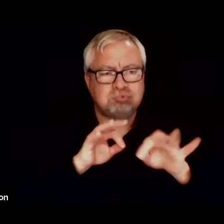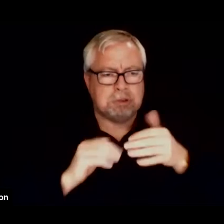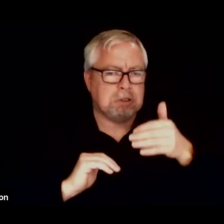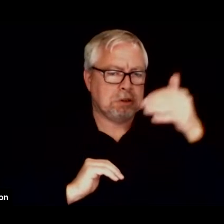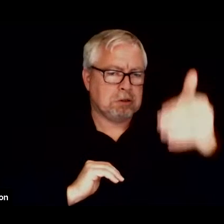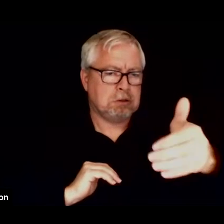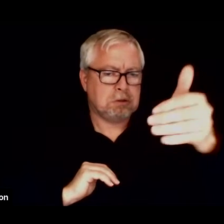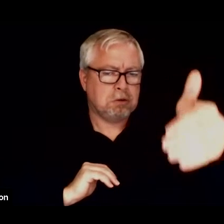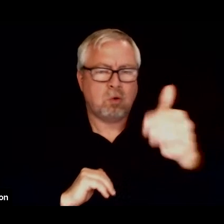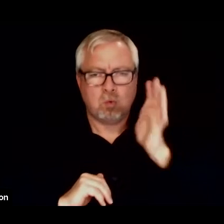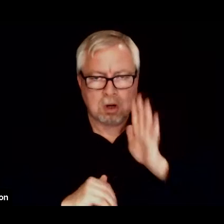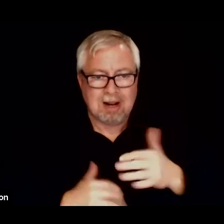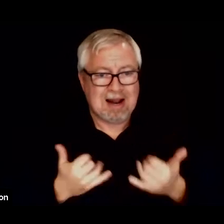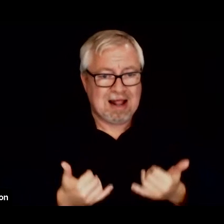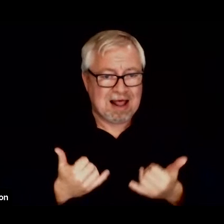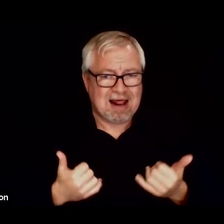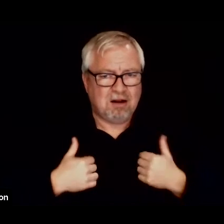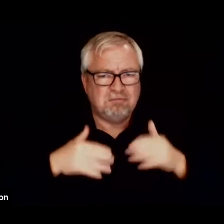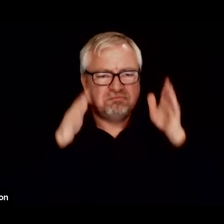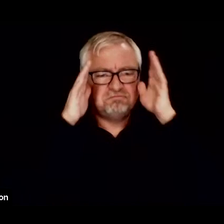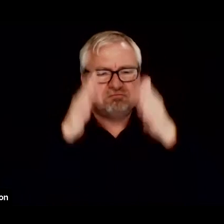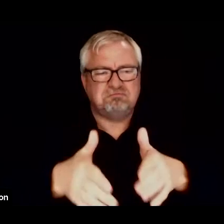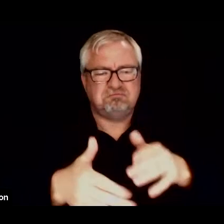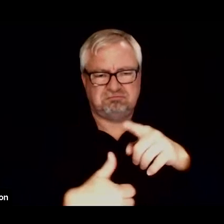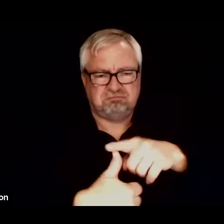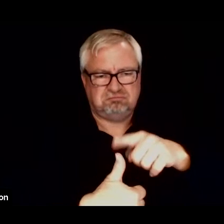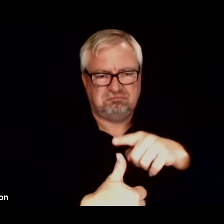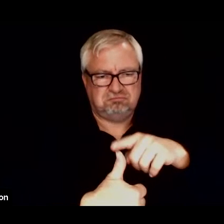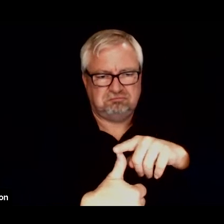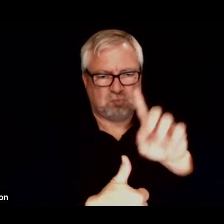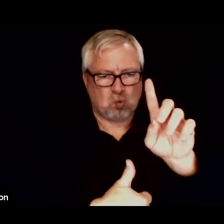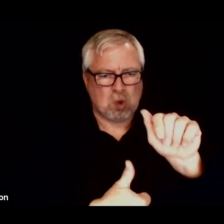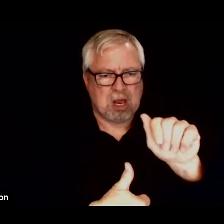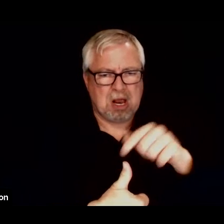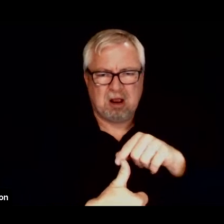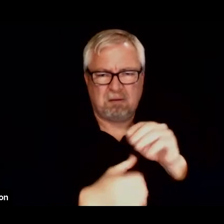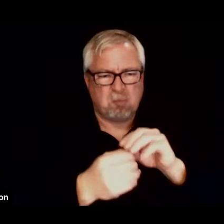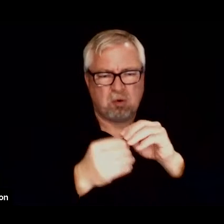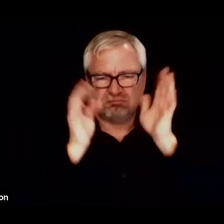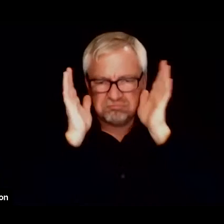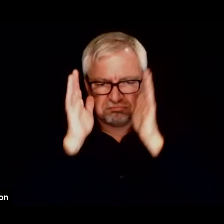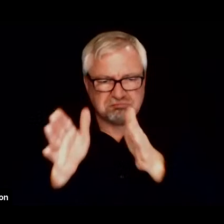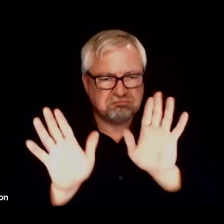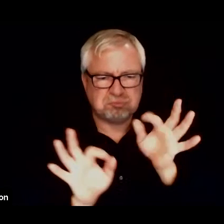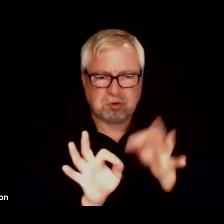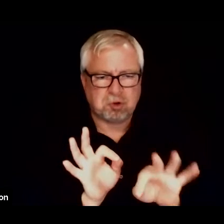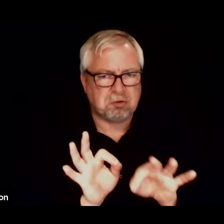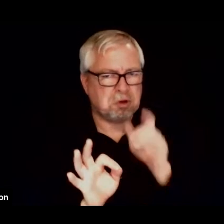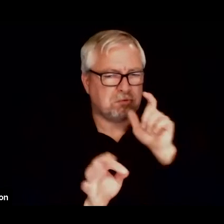really nothing much more to say about that about how and when those things will be made available